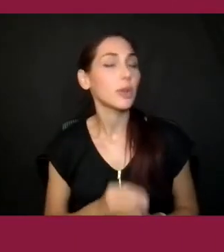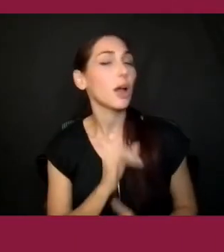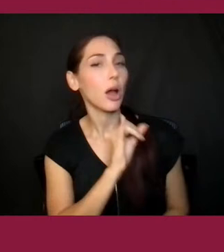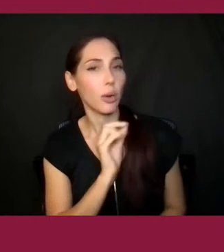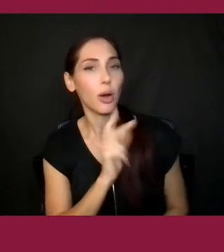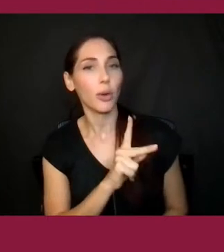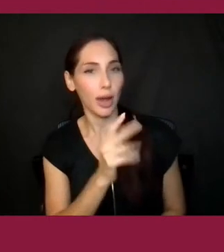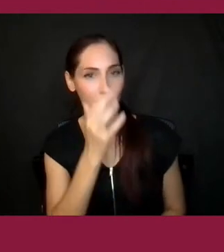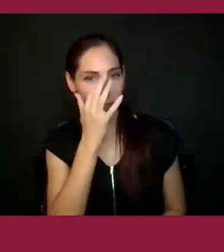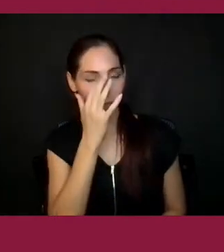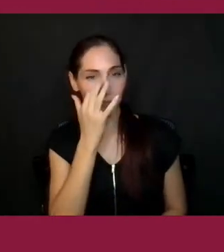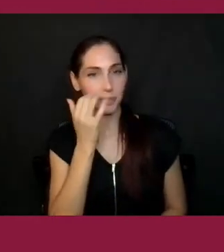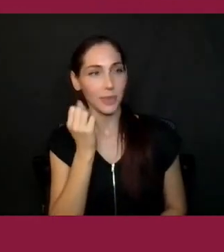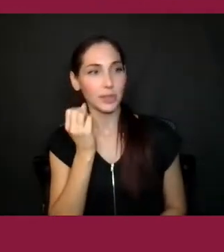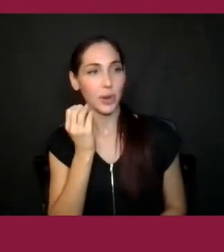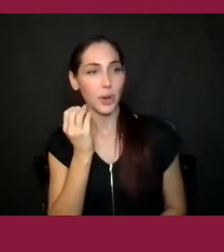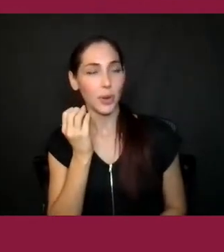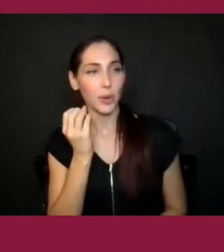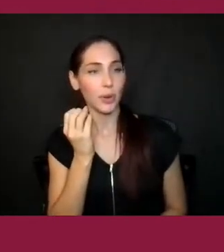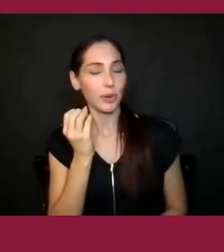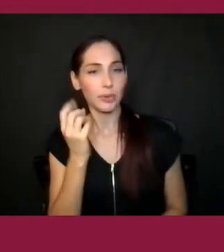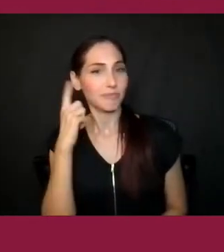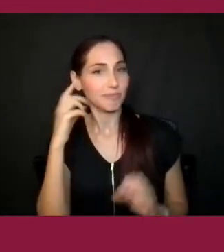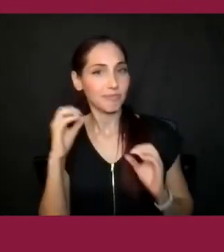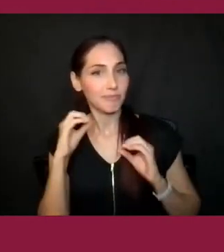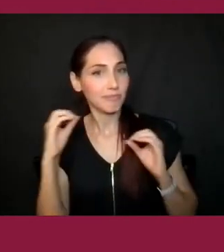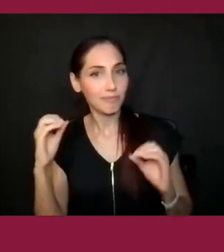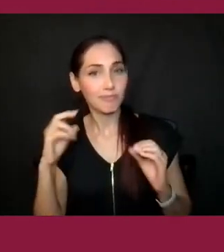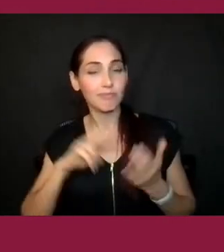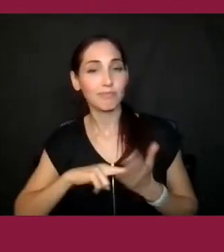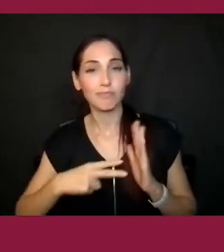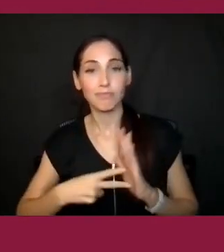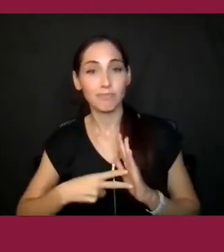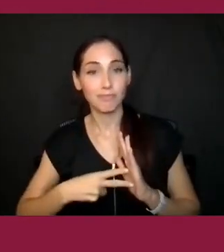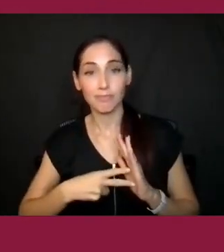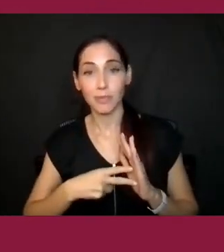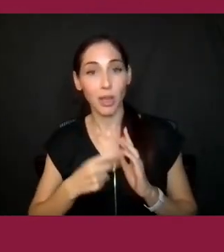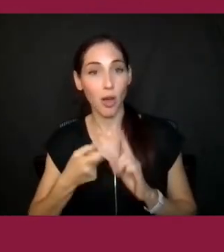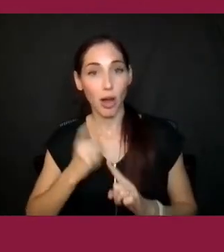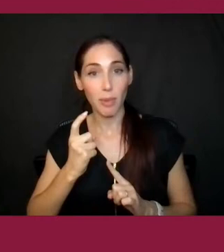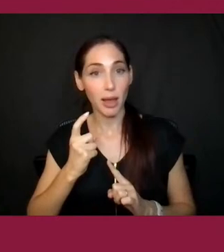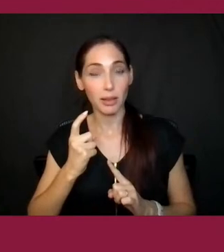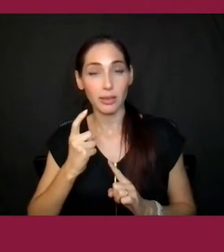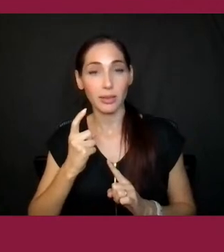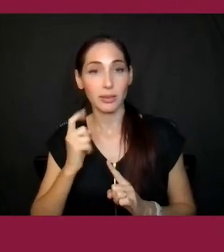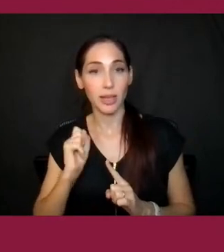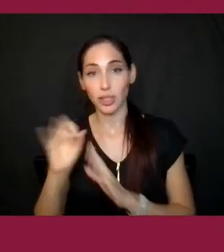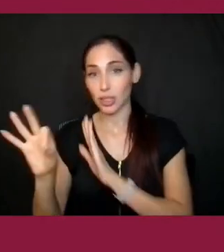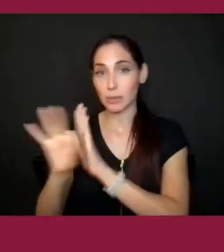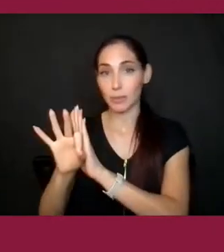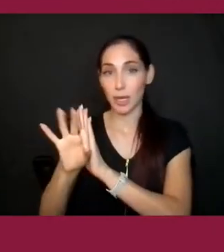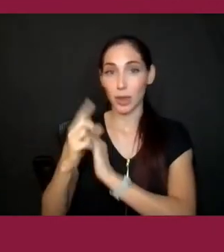So you don't get a, a response, then you, you can automatically pick the one bidder that you have. No.